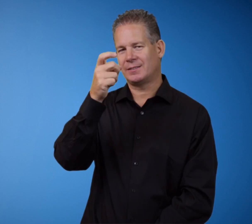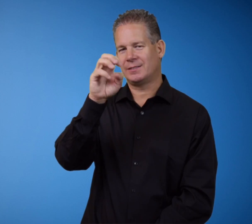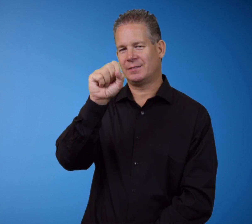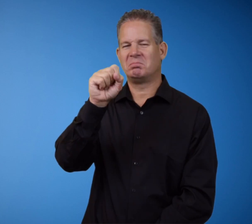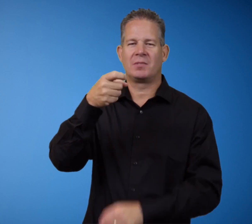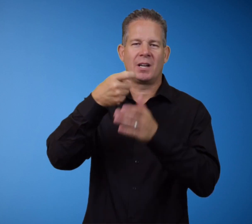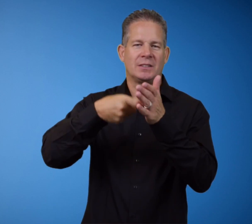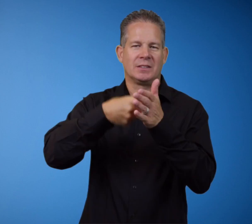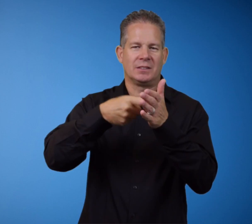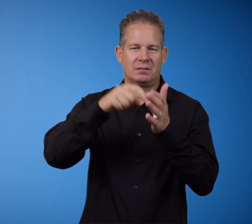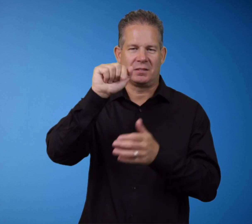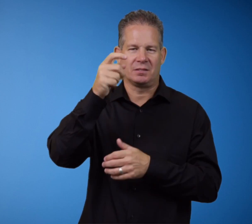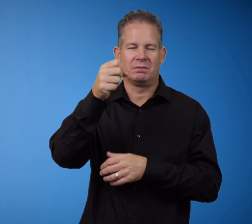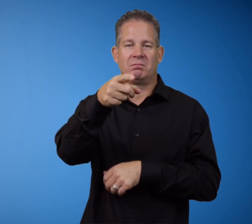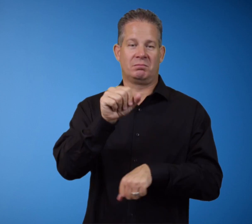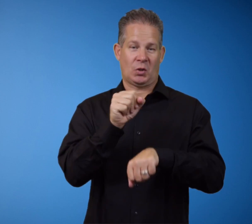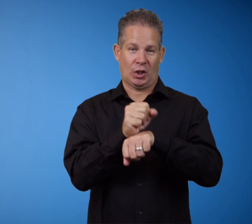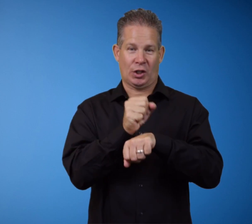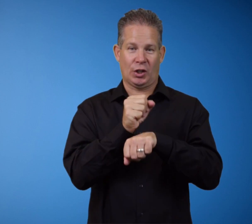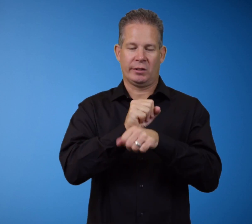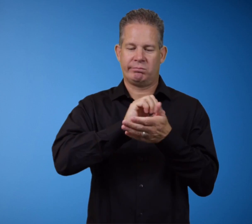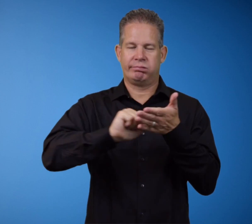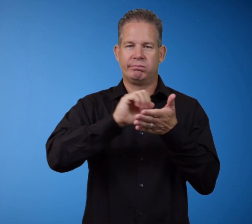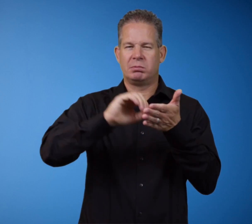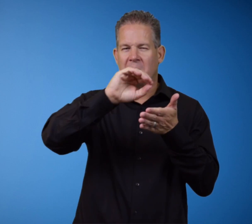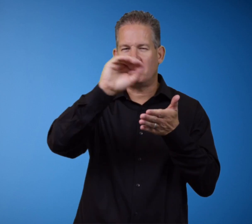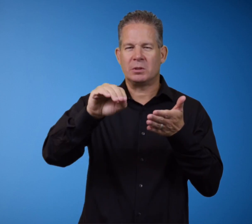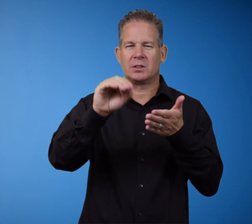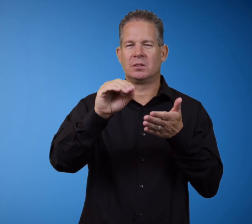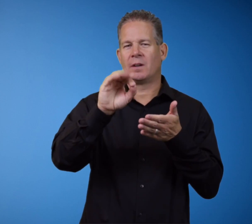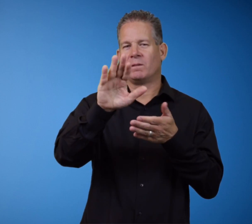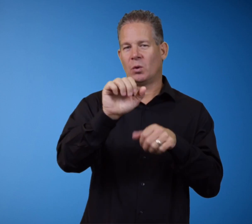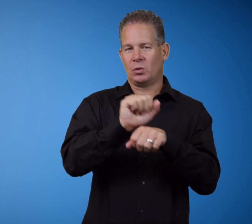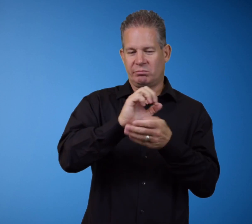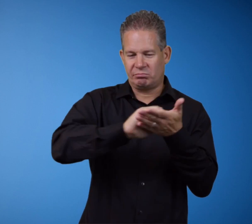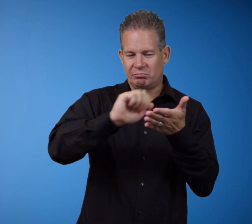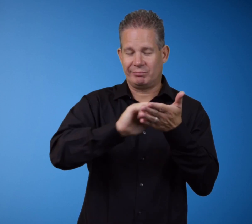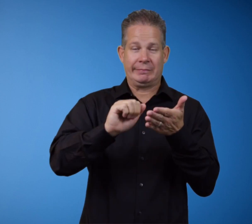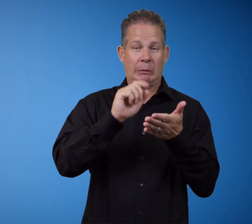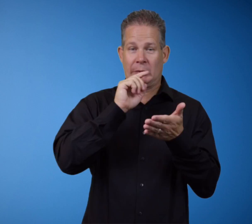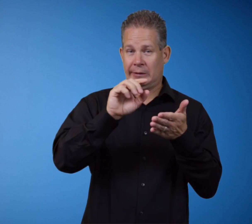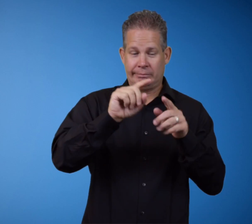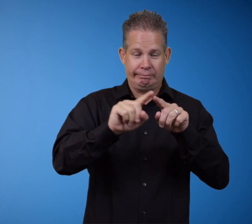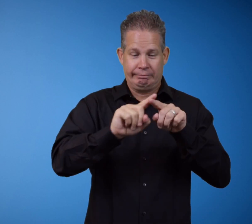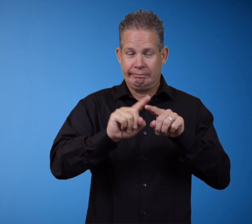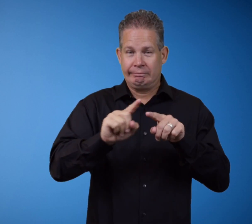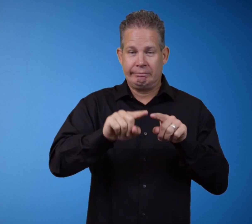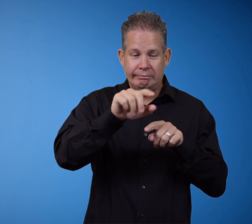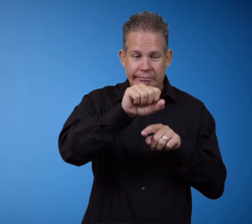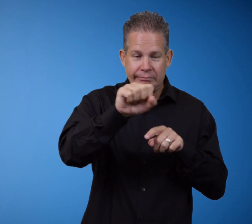Taxes. When you work, a percentage of your check is put away for a variety of different things